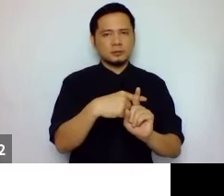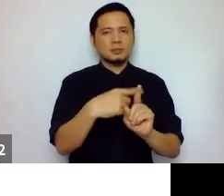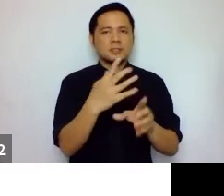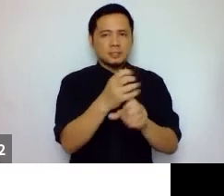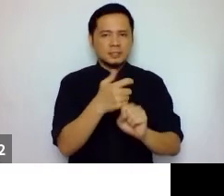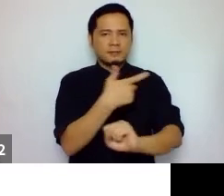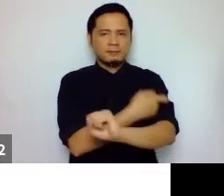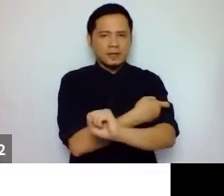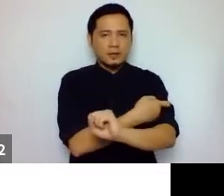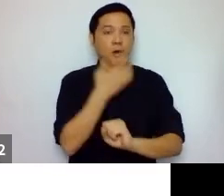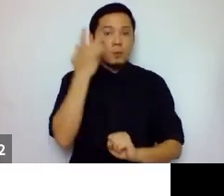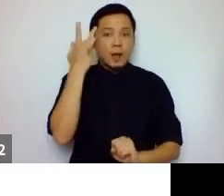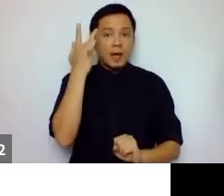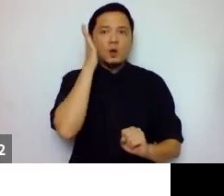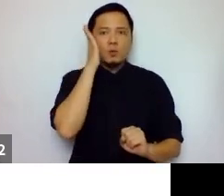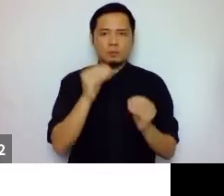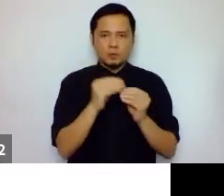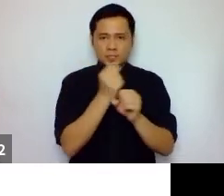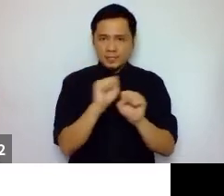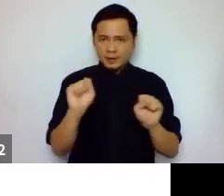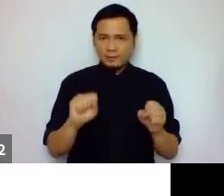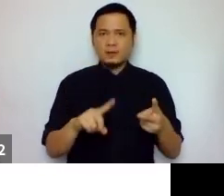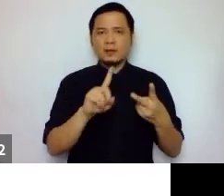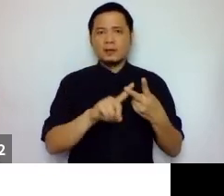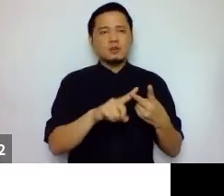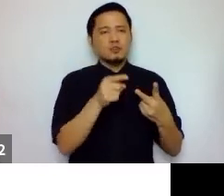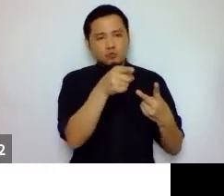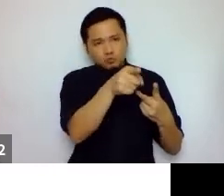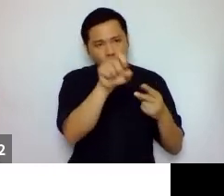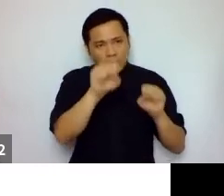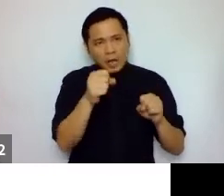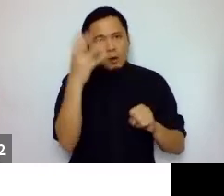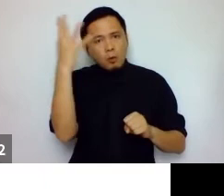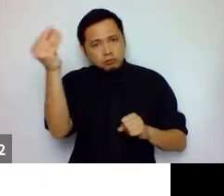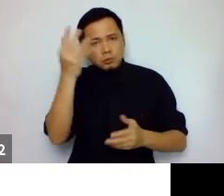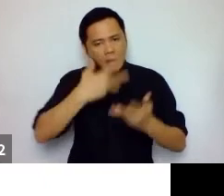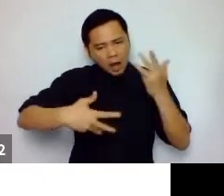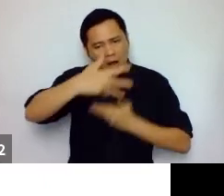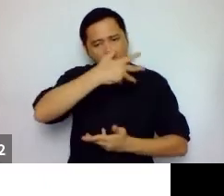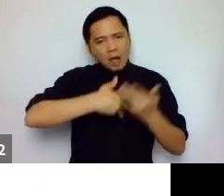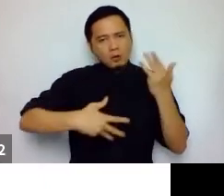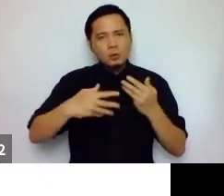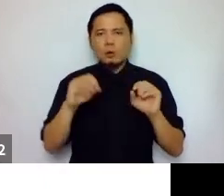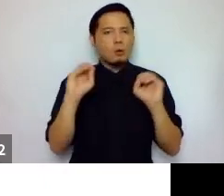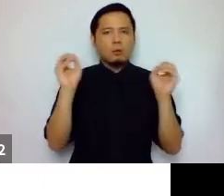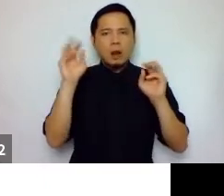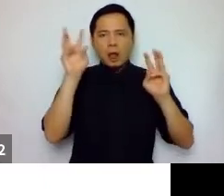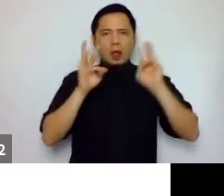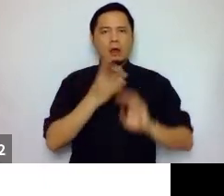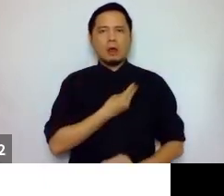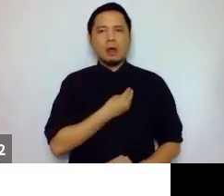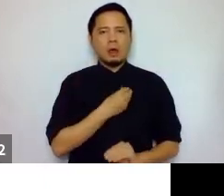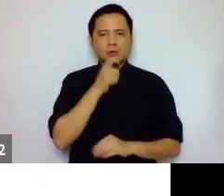It will reassure you that you can slowly venture out of your homes worry-free and you can do what you need to do.